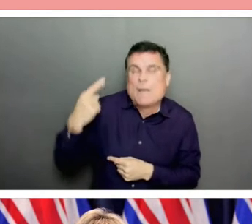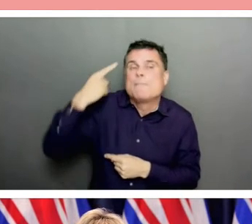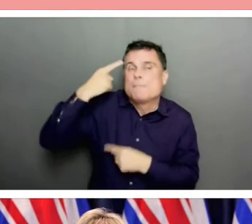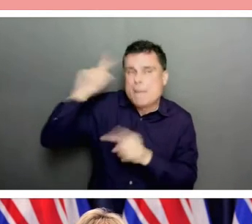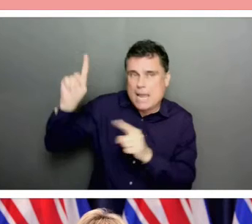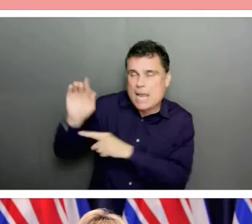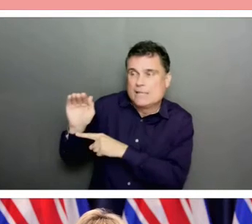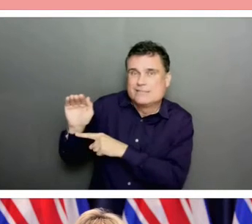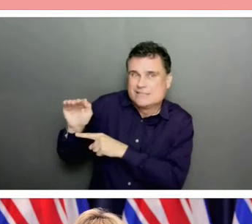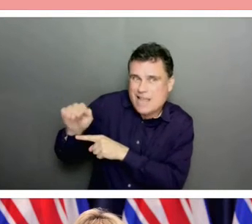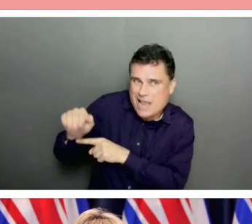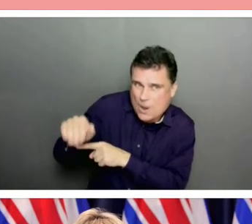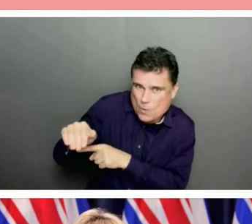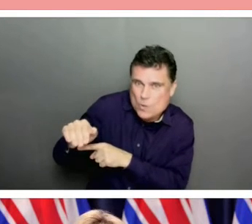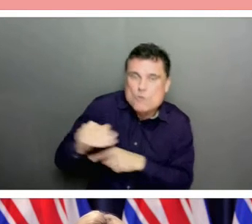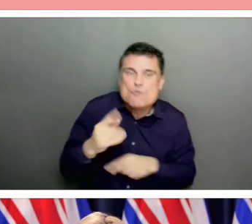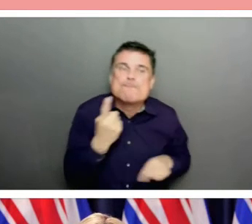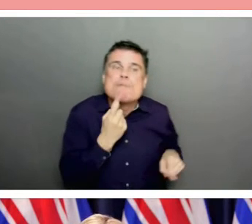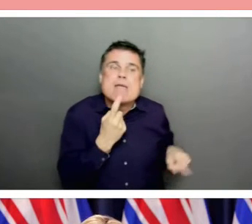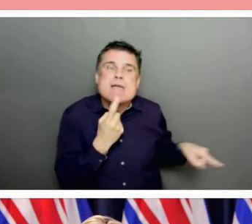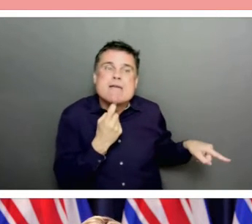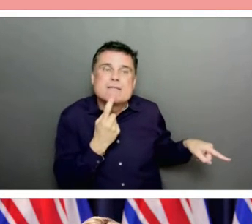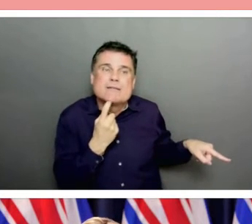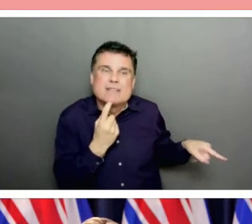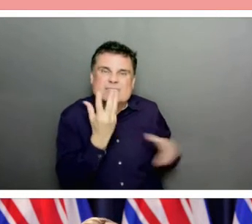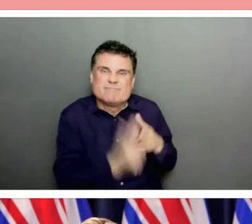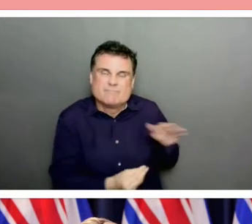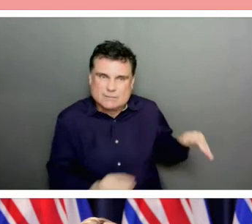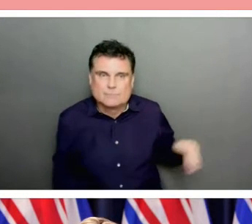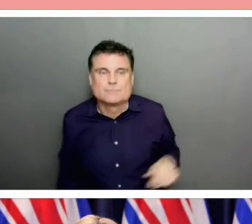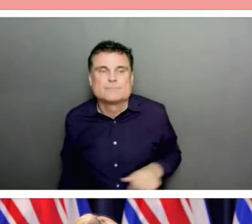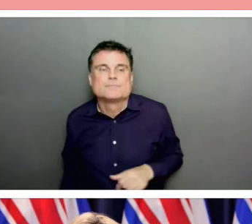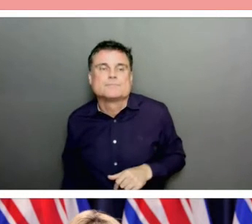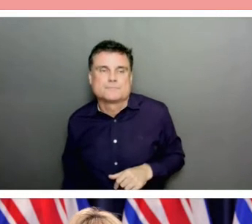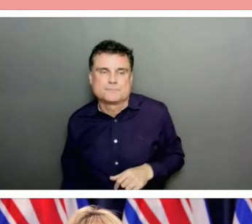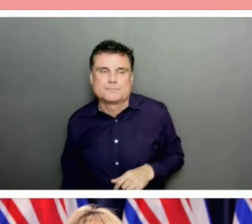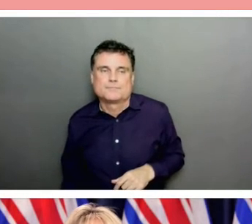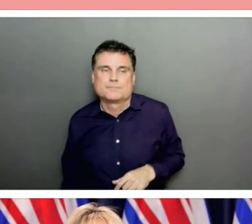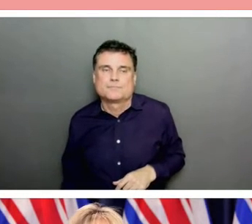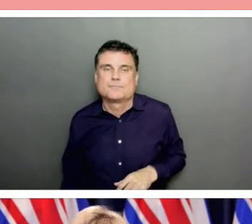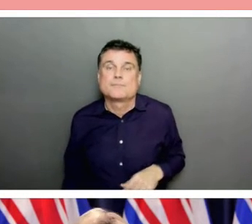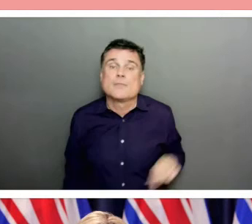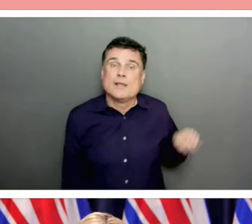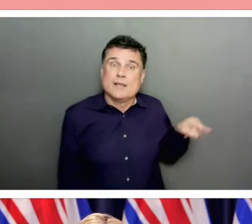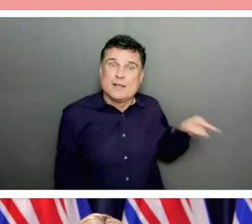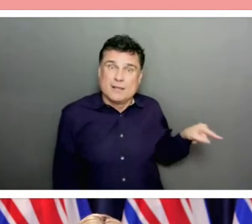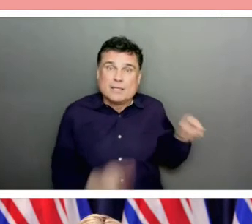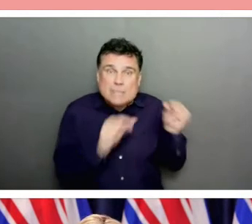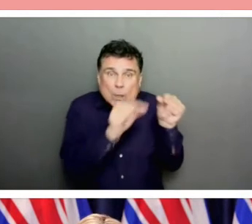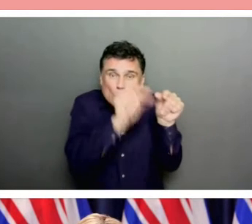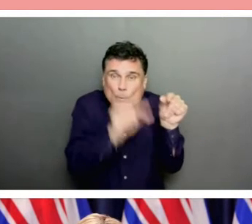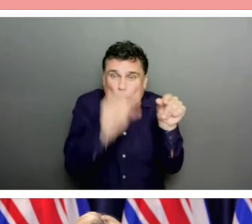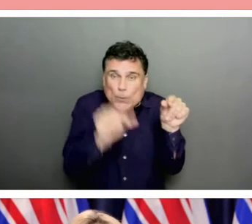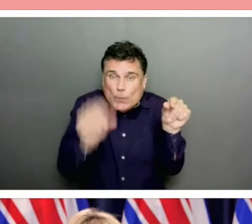virus is affecting different age groups. The blue bars that we see in this figure represent the proportion of